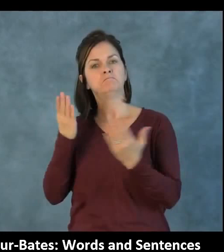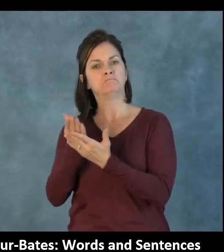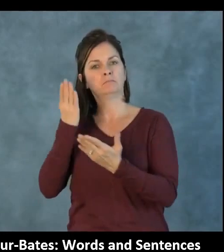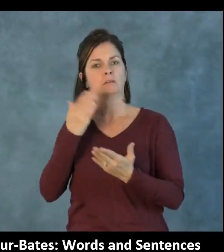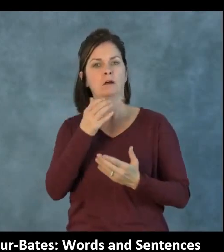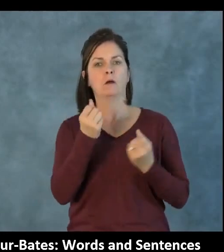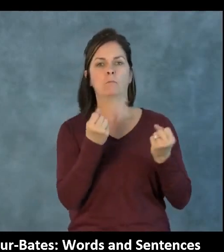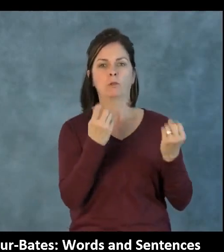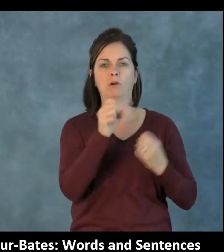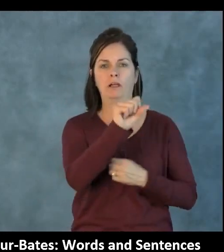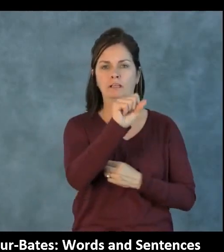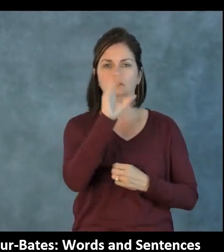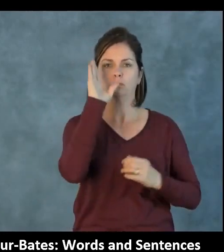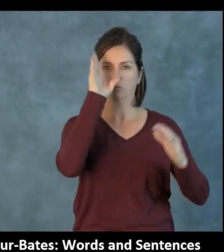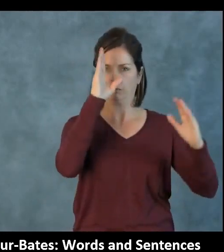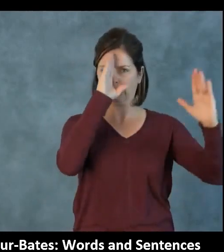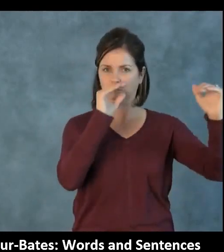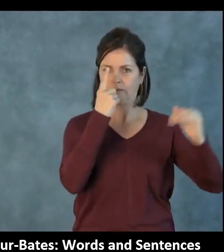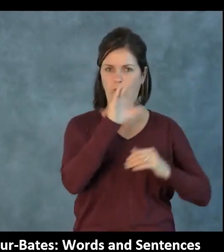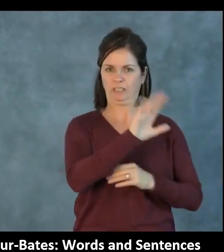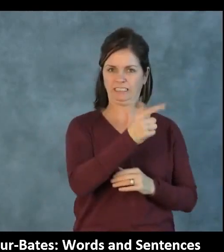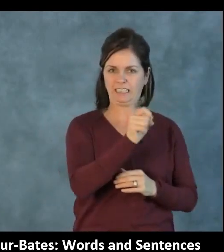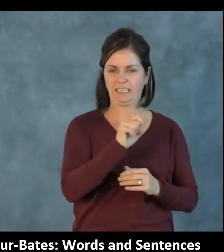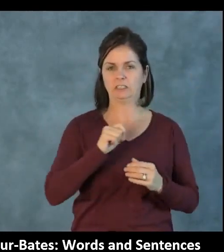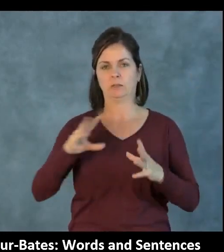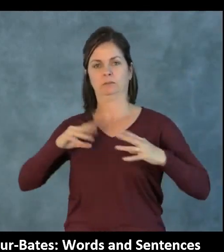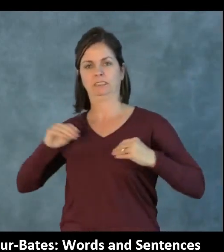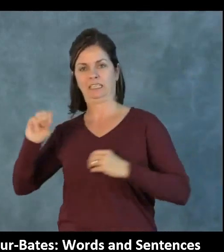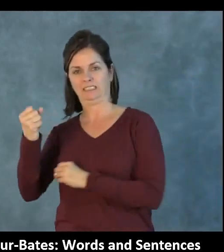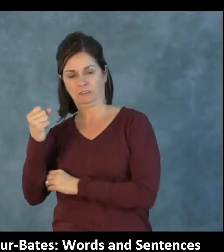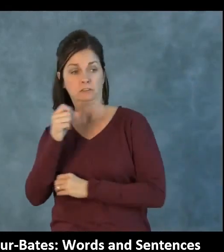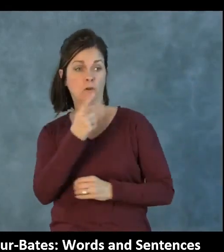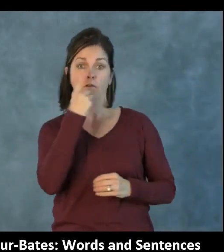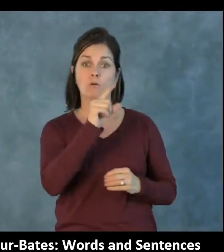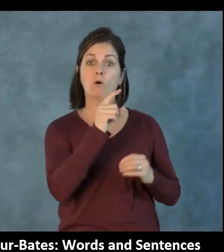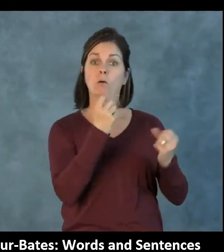and so would the Possessive -s. For the Plural -s, he's on track.